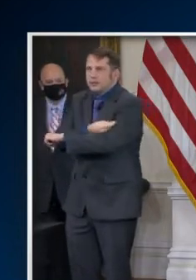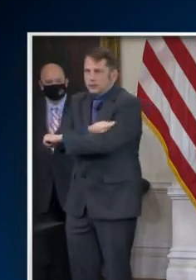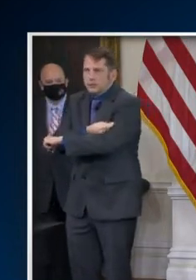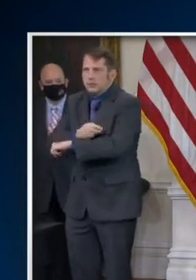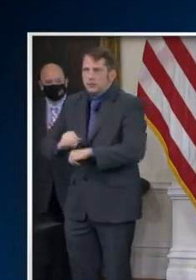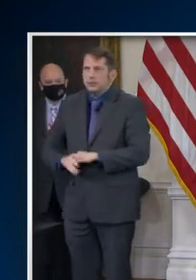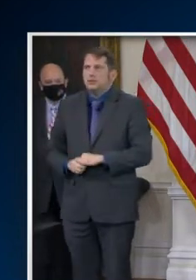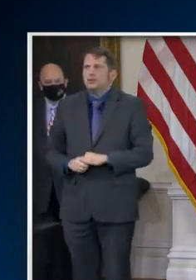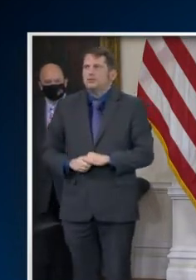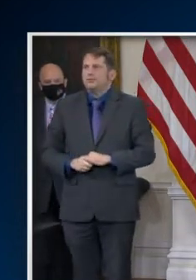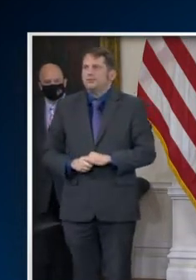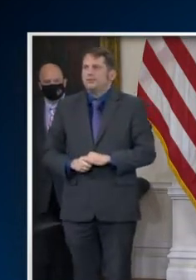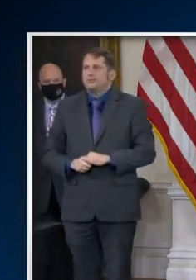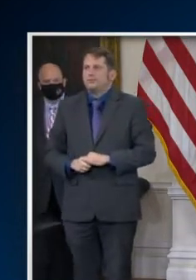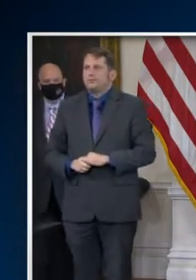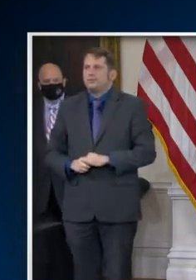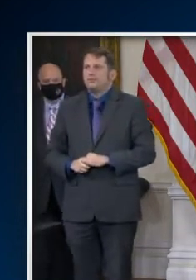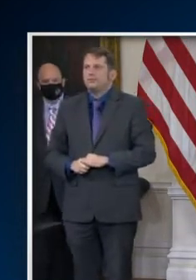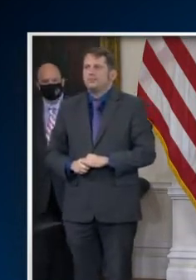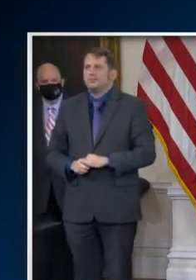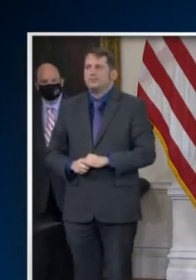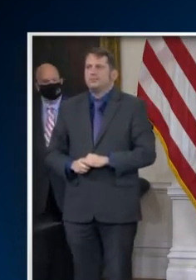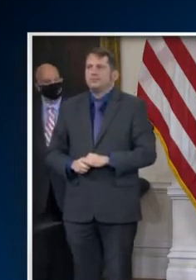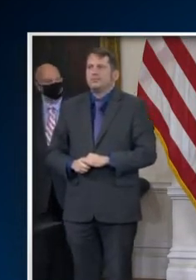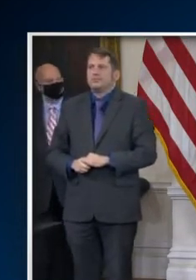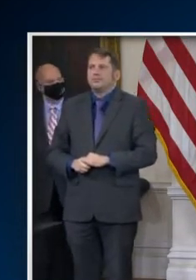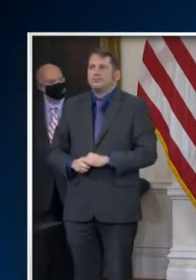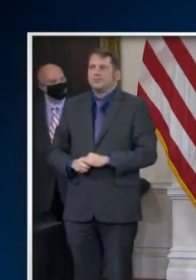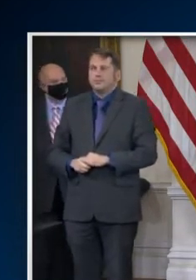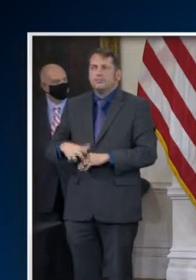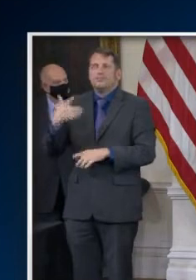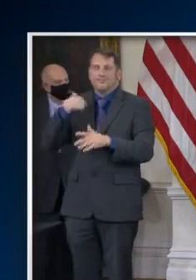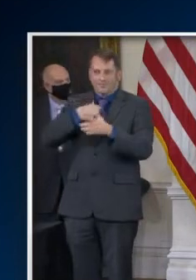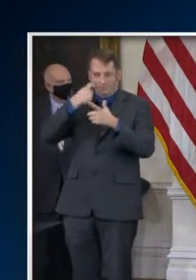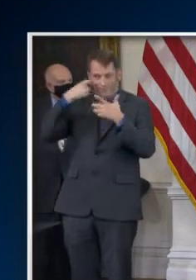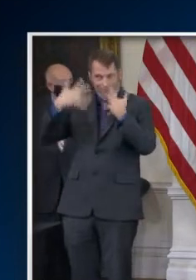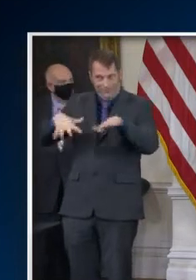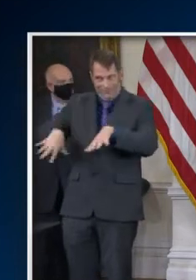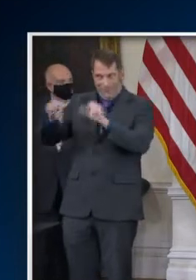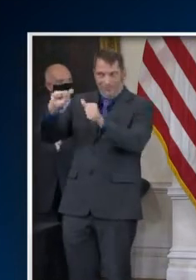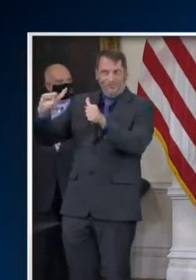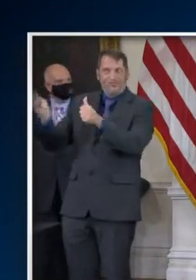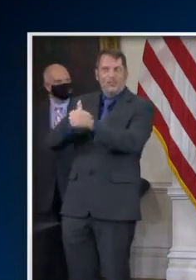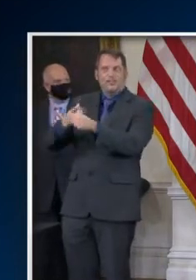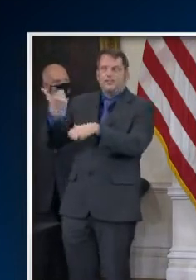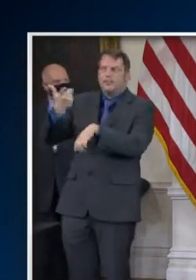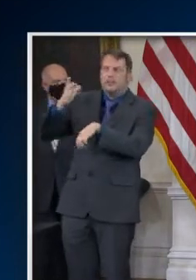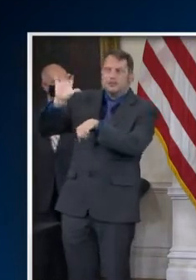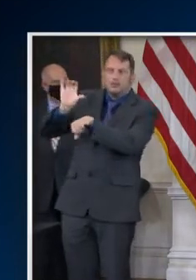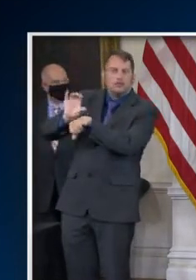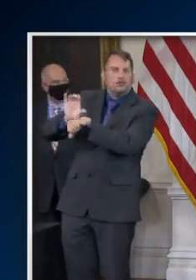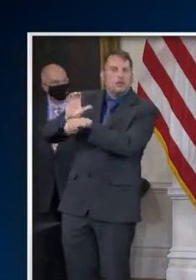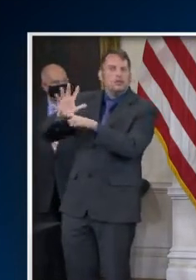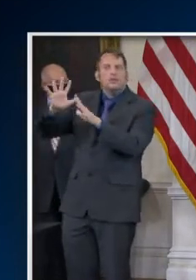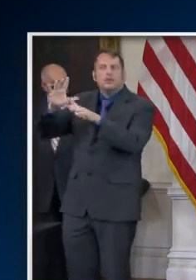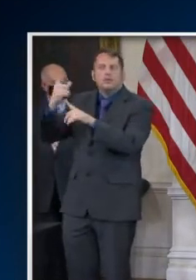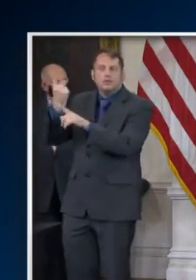RECENTLY AT AN ANTI-STADIUM, CURRENTLY A STATE MASS VACCINATION SITE, WE HELD THE FIRST FAITH LEADERS UNITED EVENT